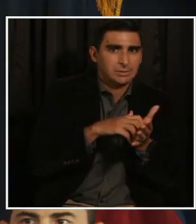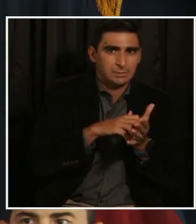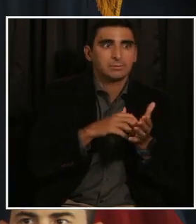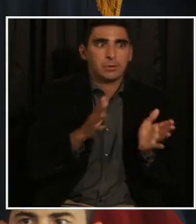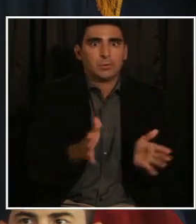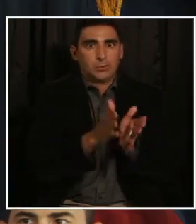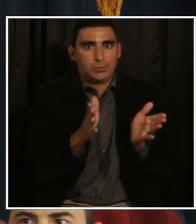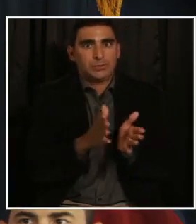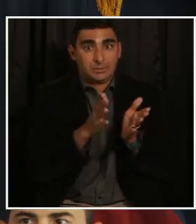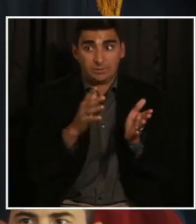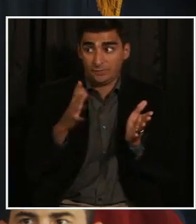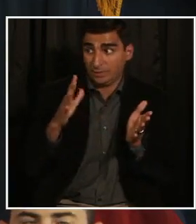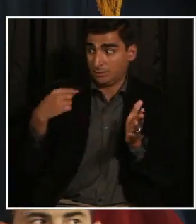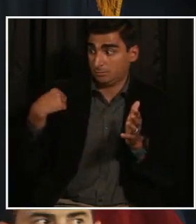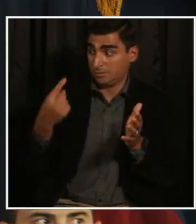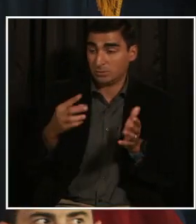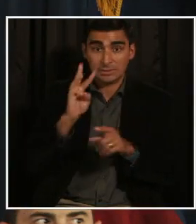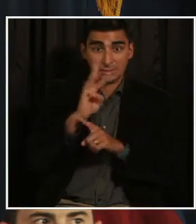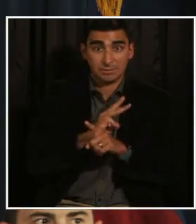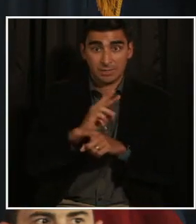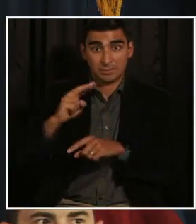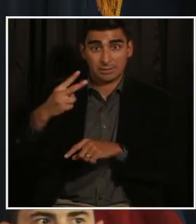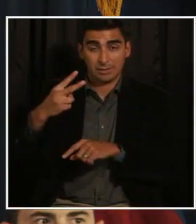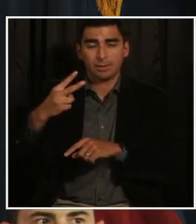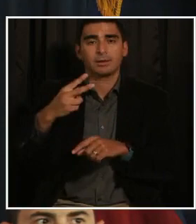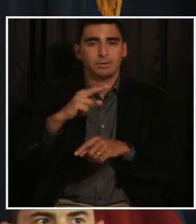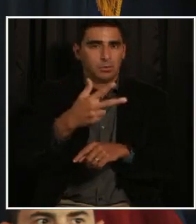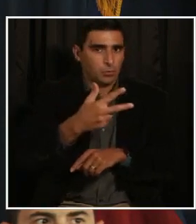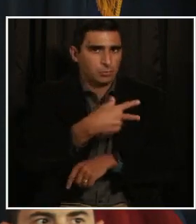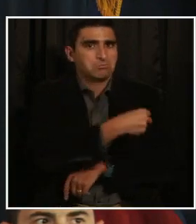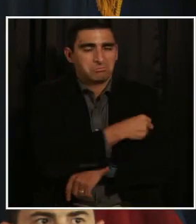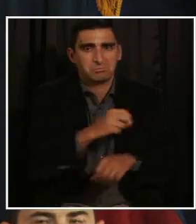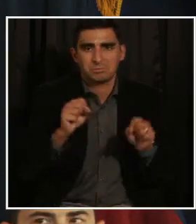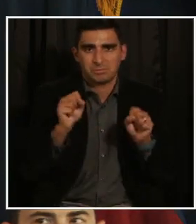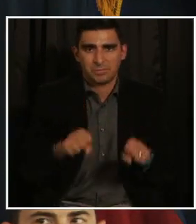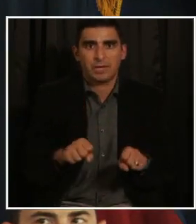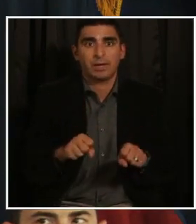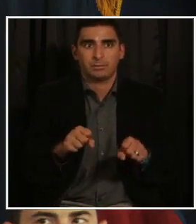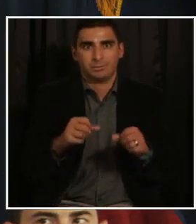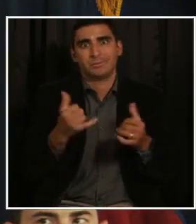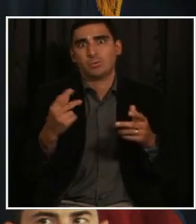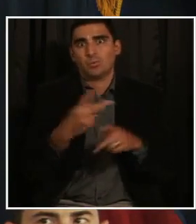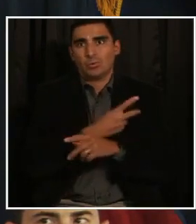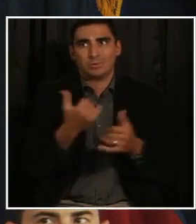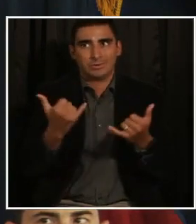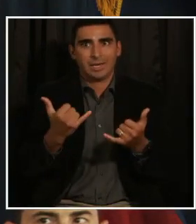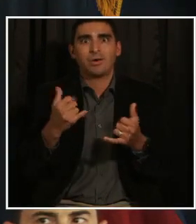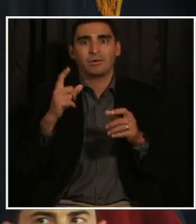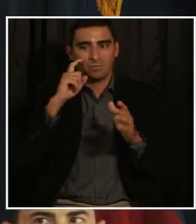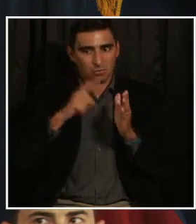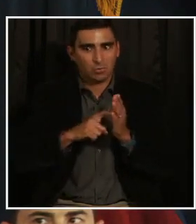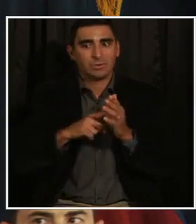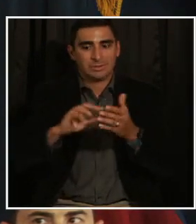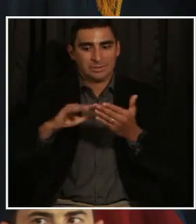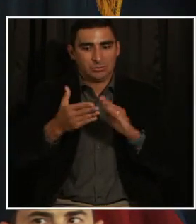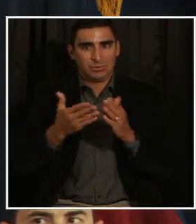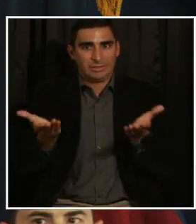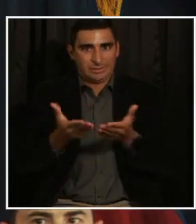to go ahead and get that booster especially with a high level of community prevalence that the virus has in our state and across the country